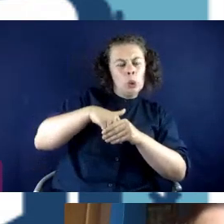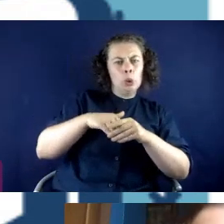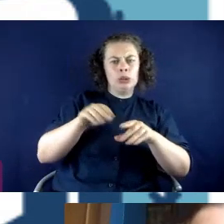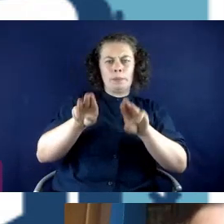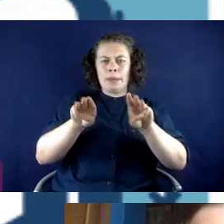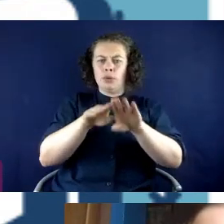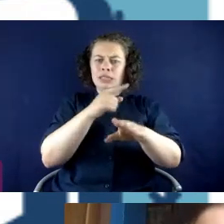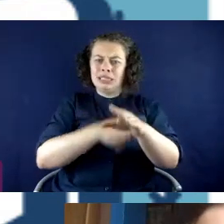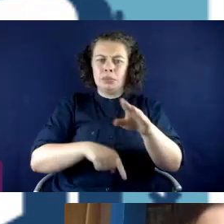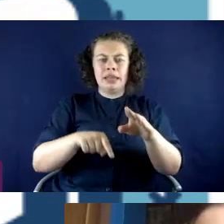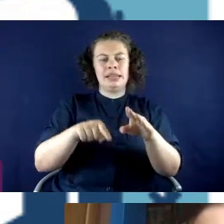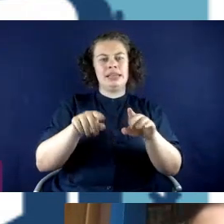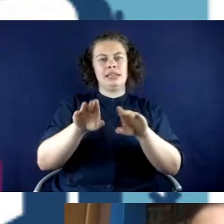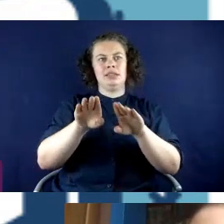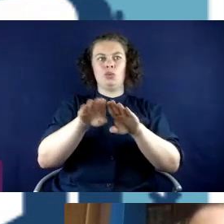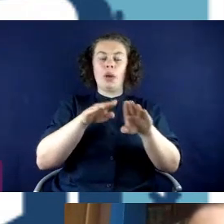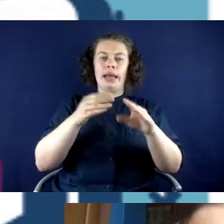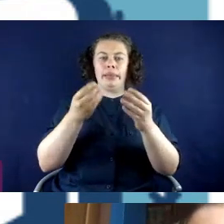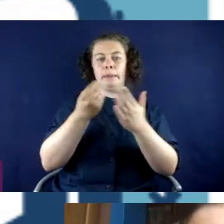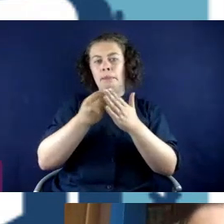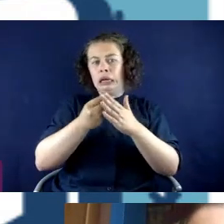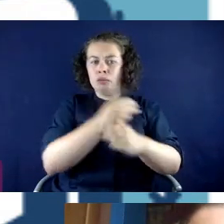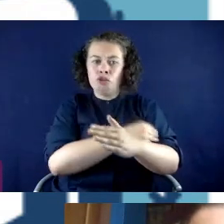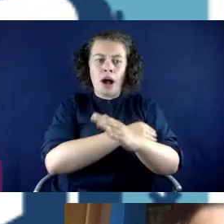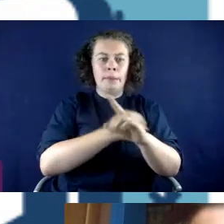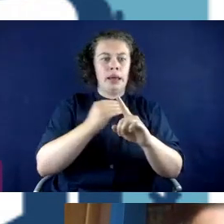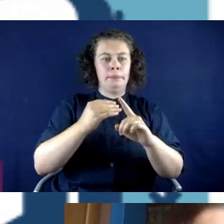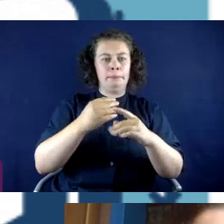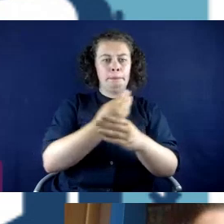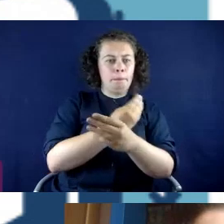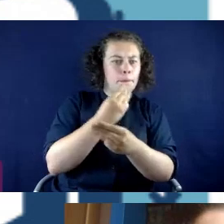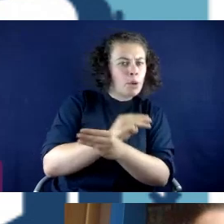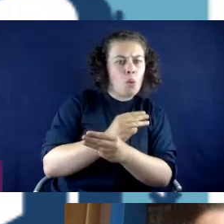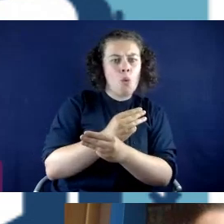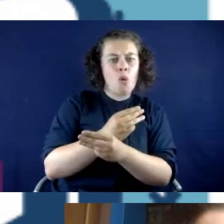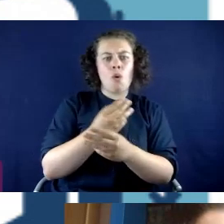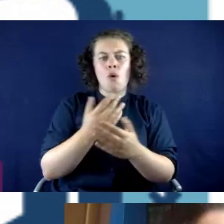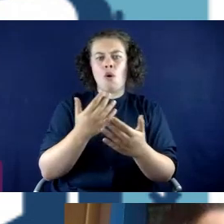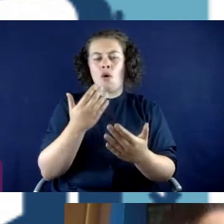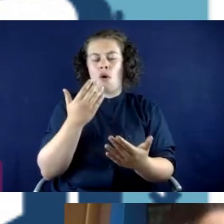with these opportunities? Who would like to take that question first?